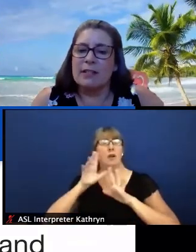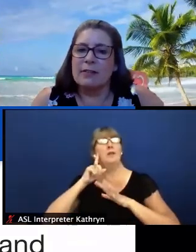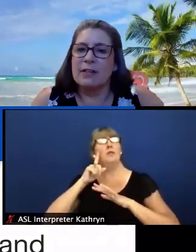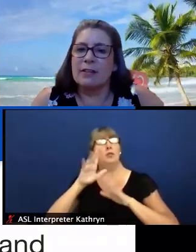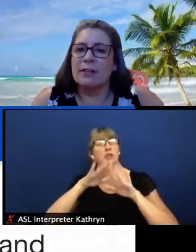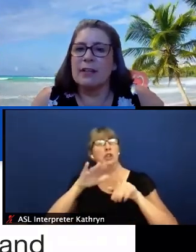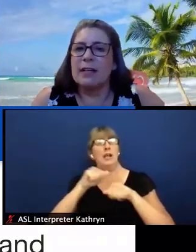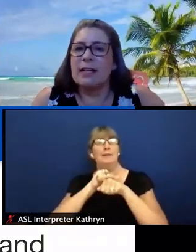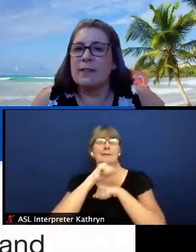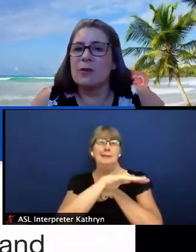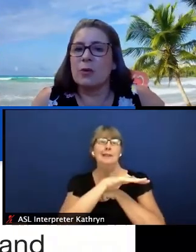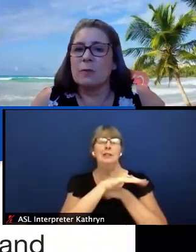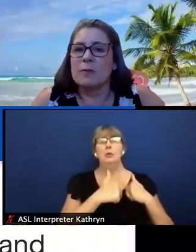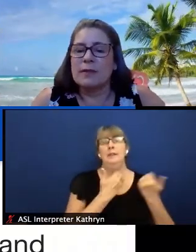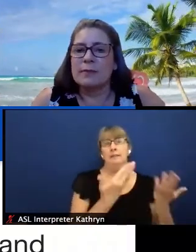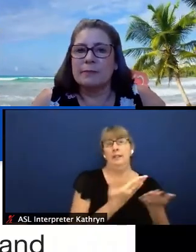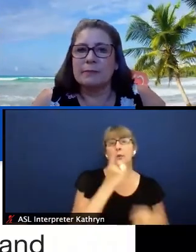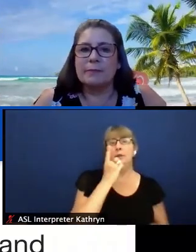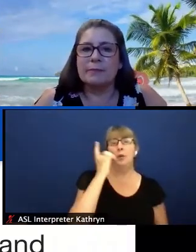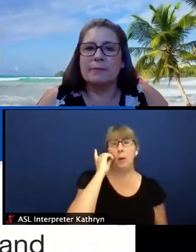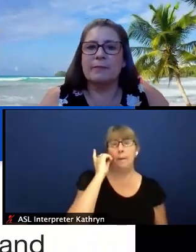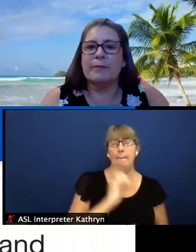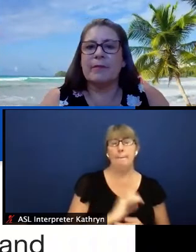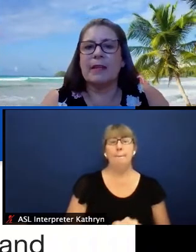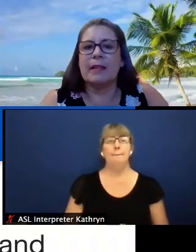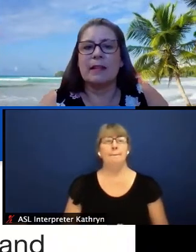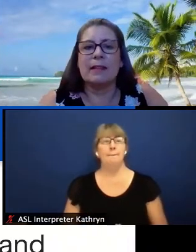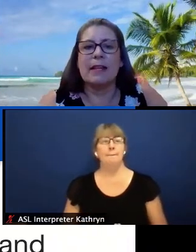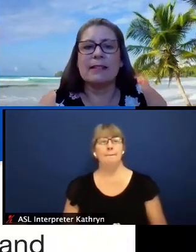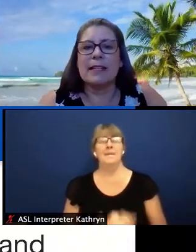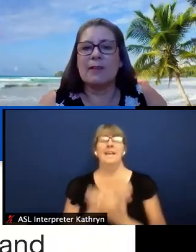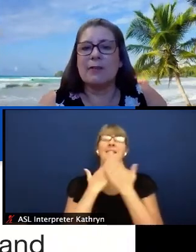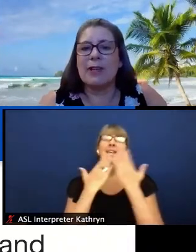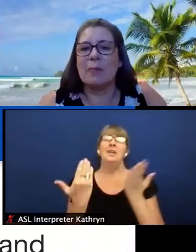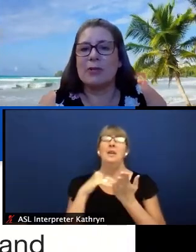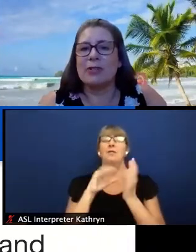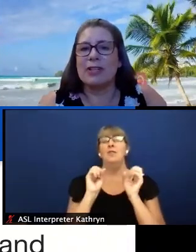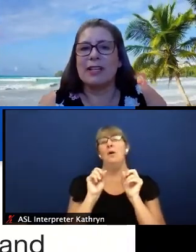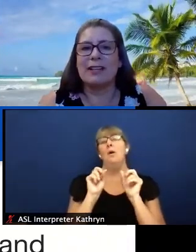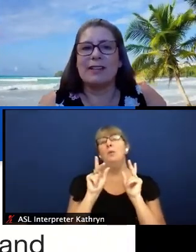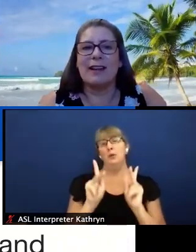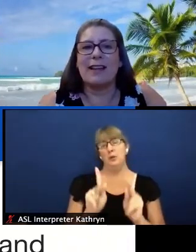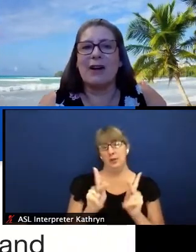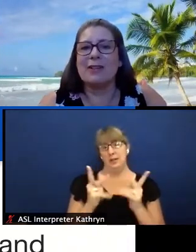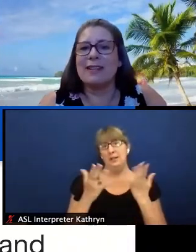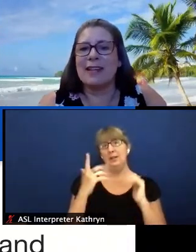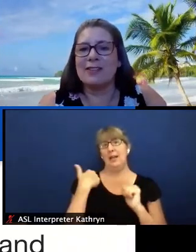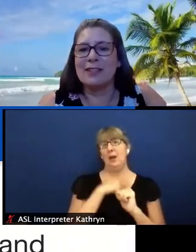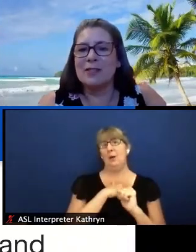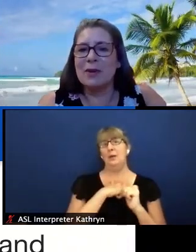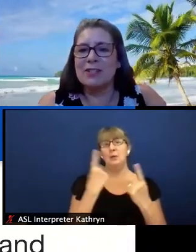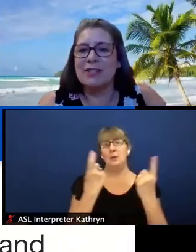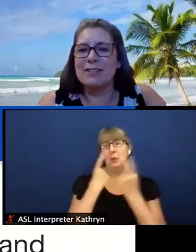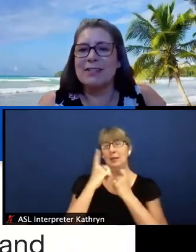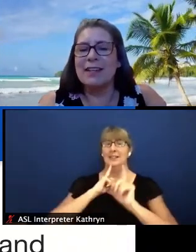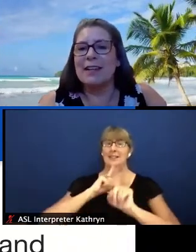here in the dorms. Thanks again for the opportunity to allow us to answer these questions,